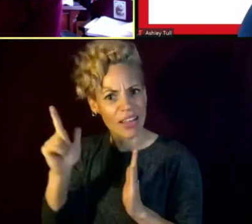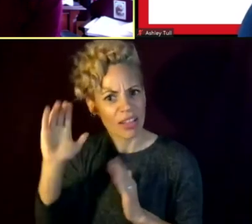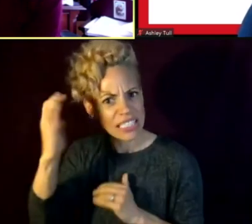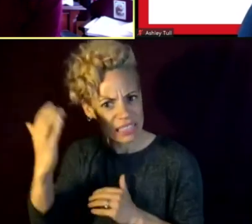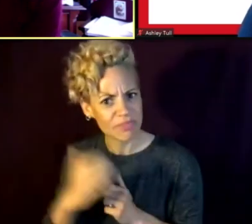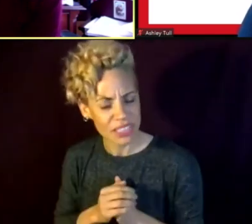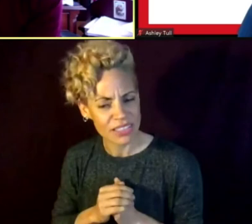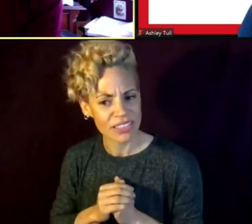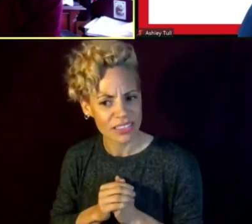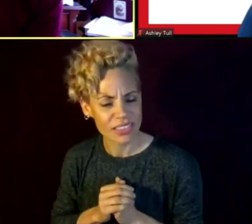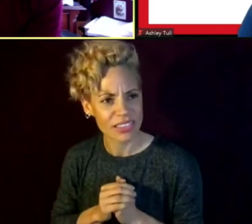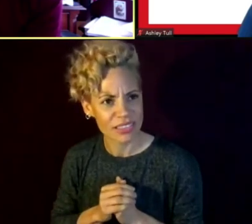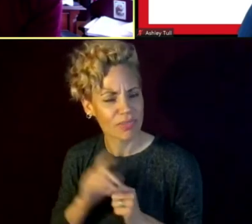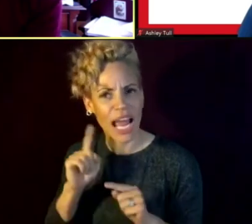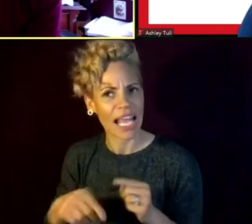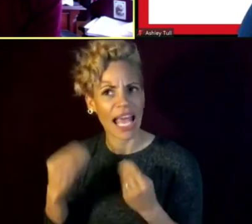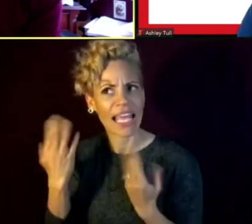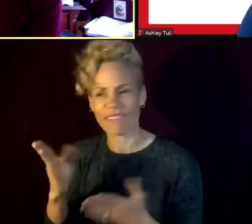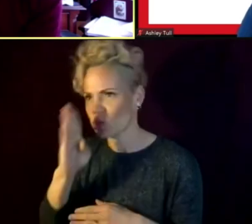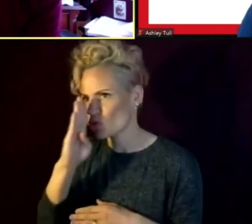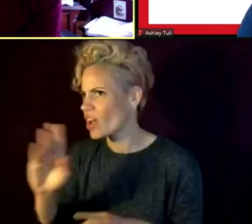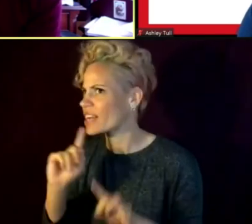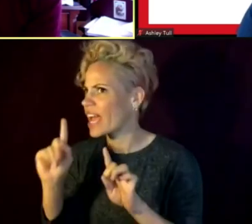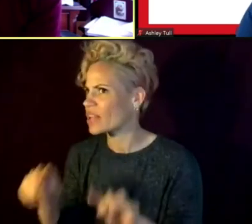But I can't give you a direct answer at this point. I'm sorry.